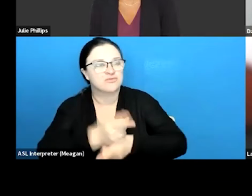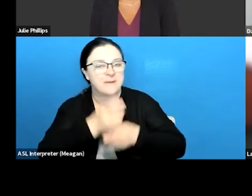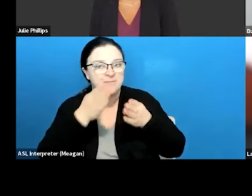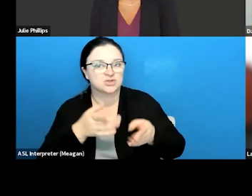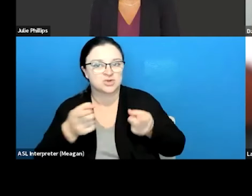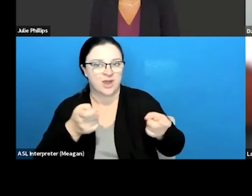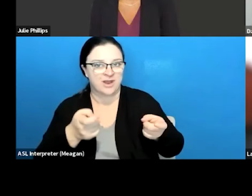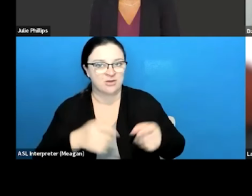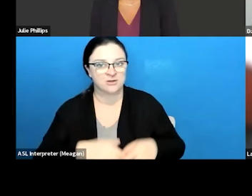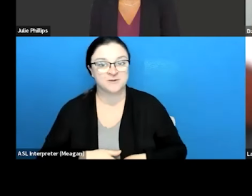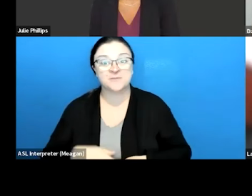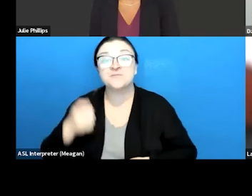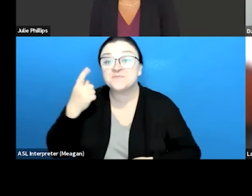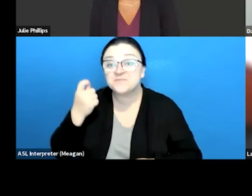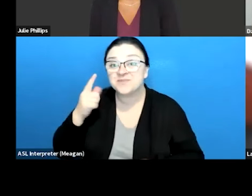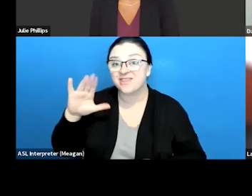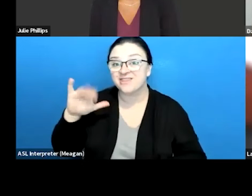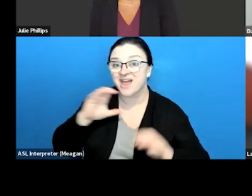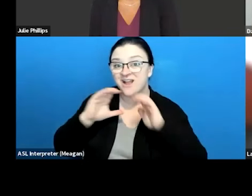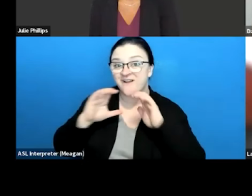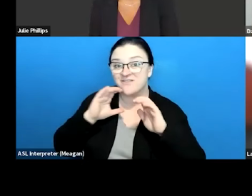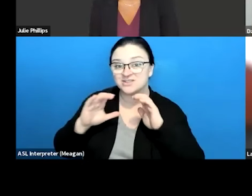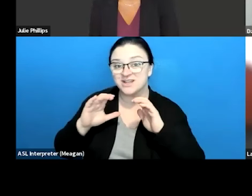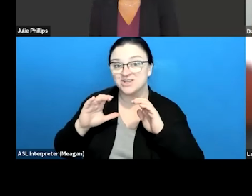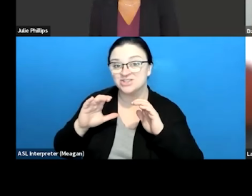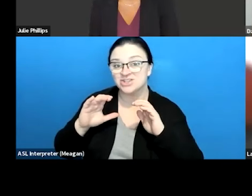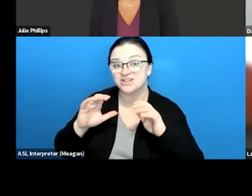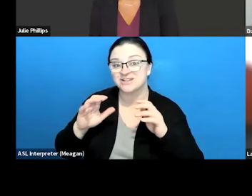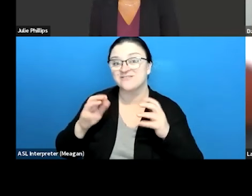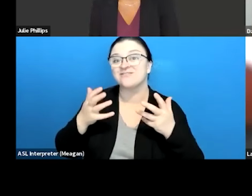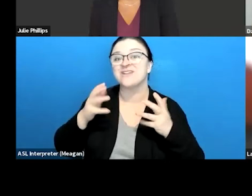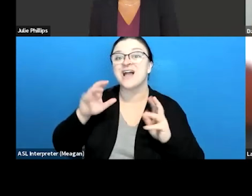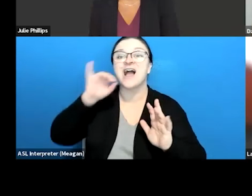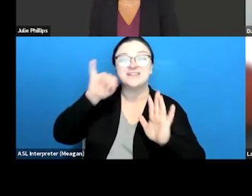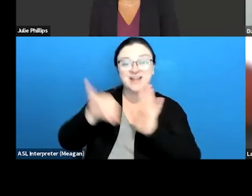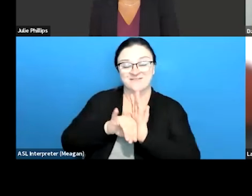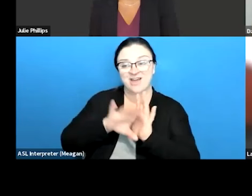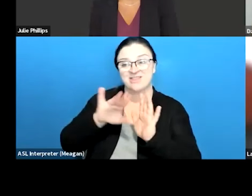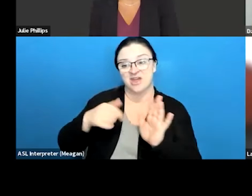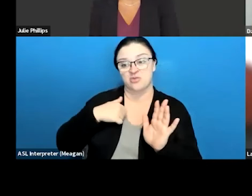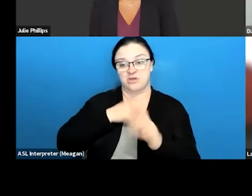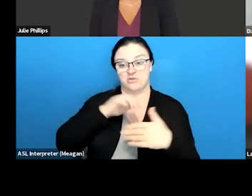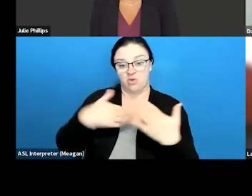However, that conversation identified the fact that we were all looking up service areas